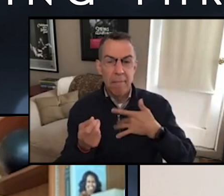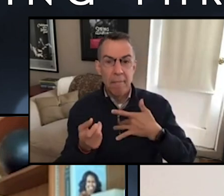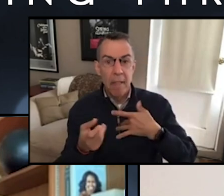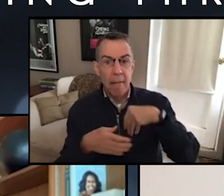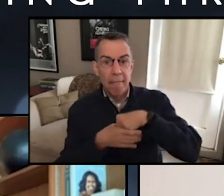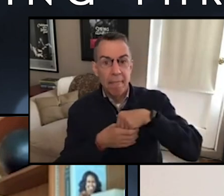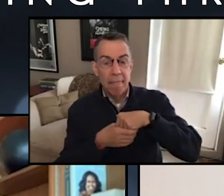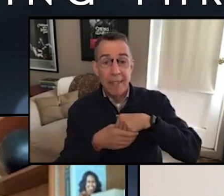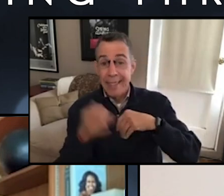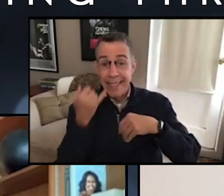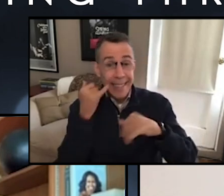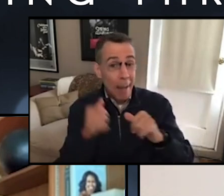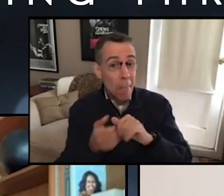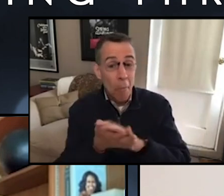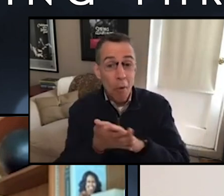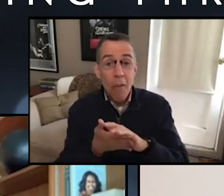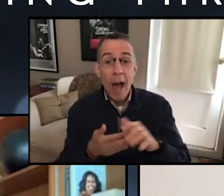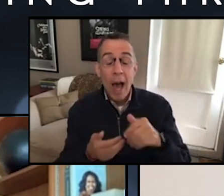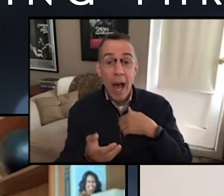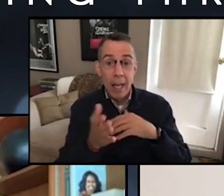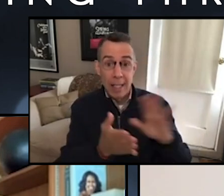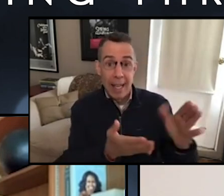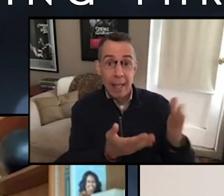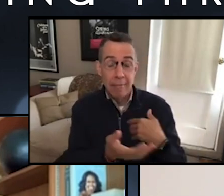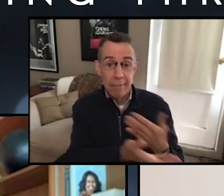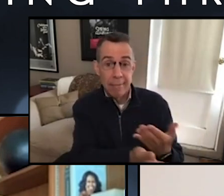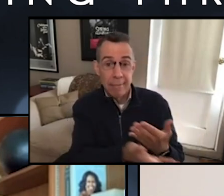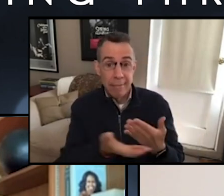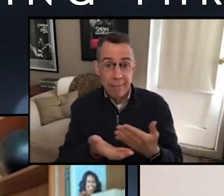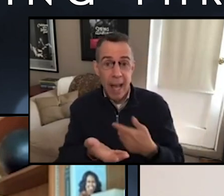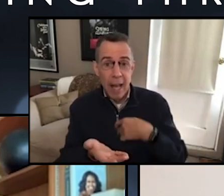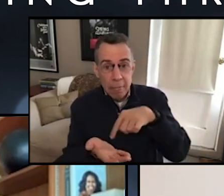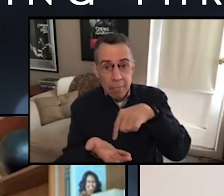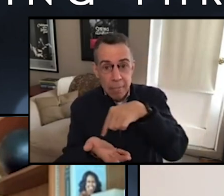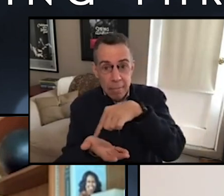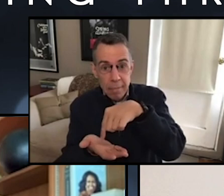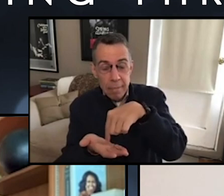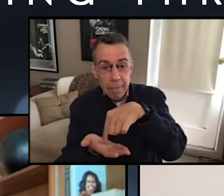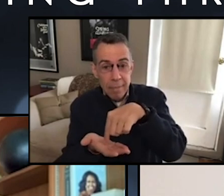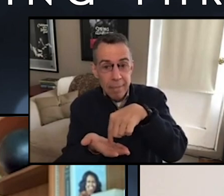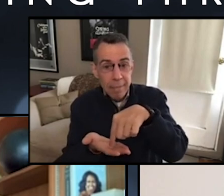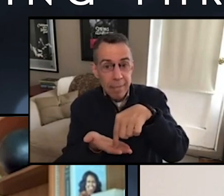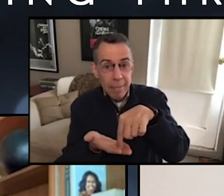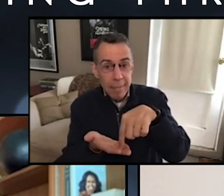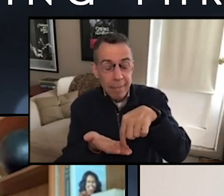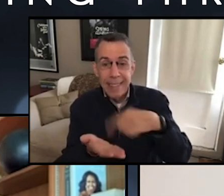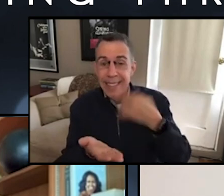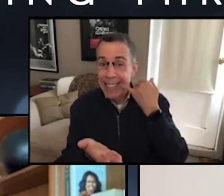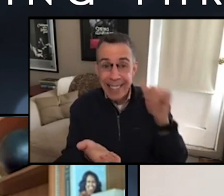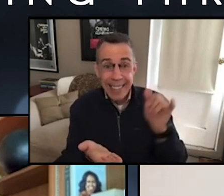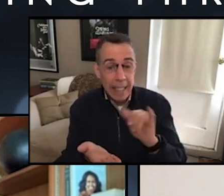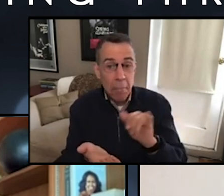you see in the film. I took his palm, started tracing one letter at a time on it, to let them know I'd sit and wait with him. And he understood what I was